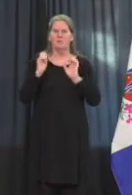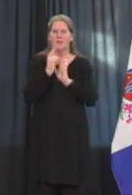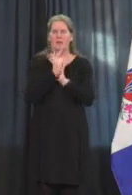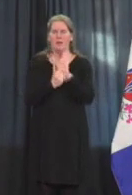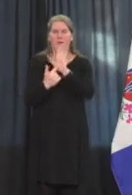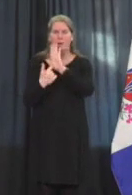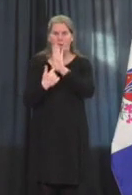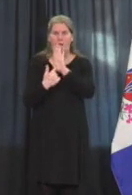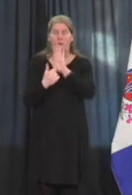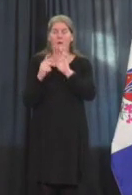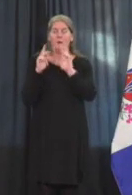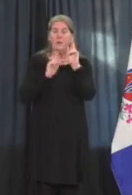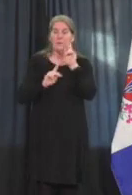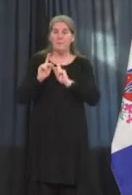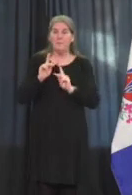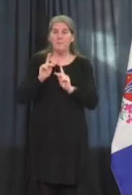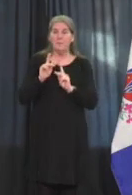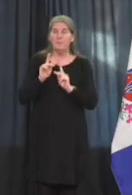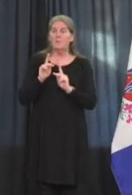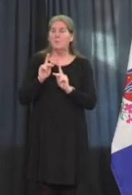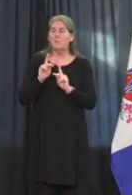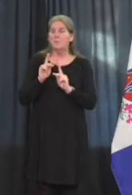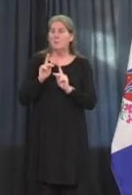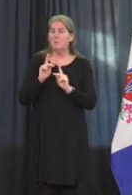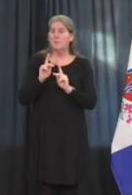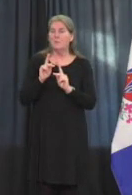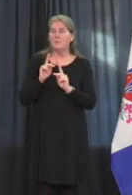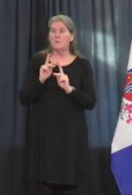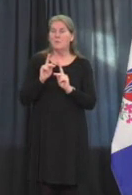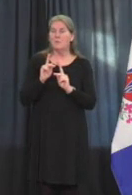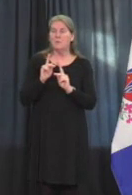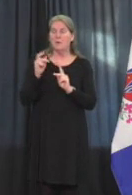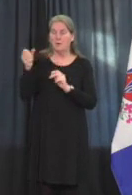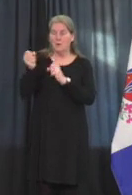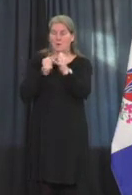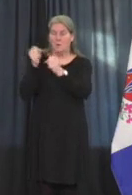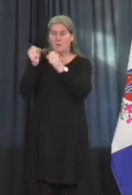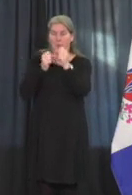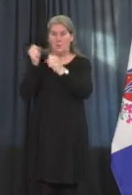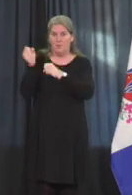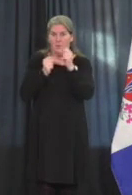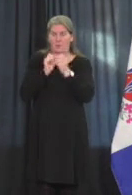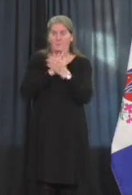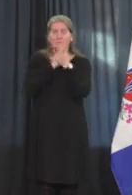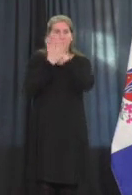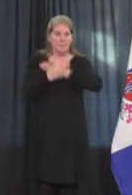WHO WILL BE BROUGHT TO SERVICE TO BECOME ENFORCEMENT OFFICERS